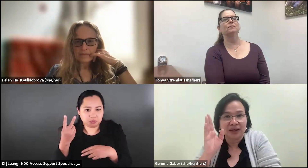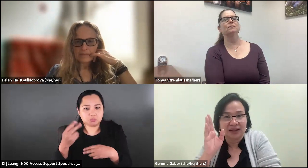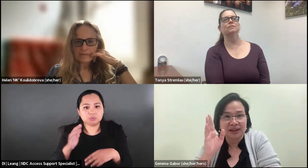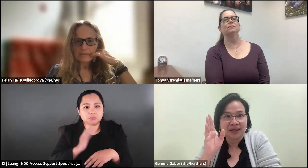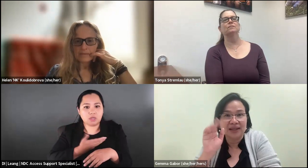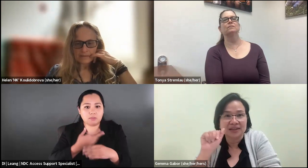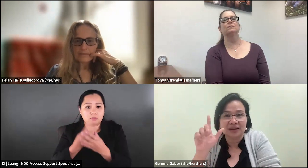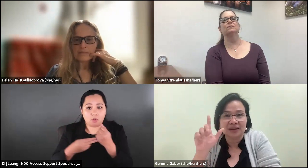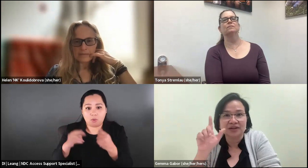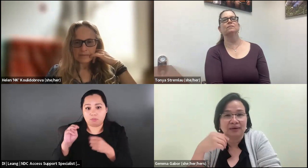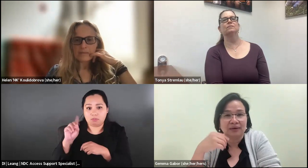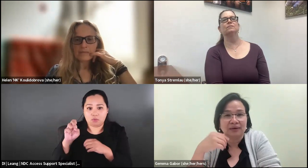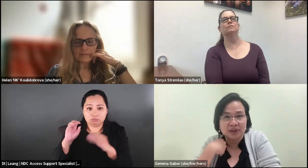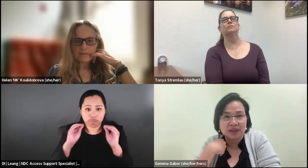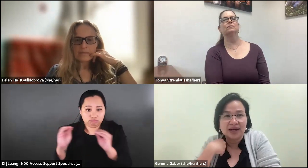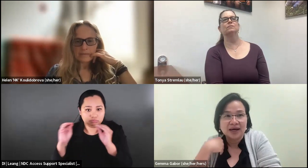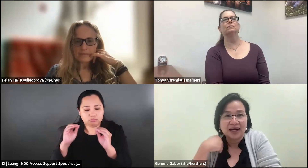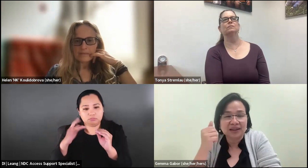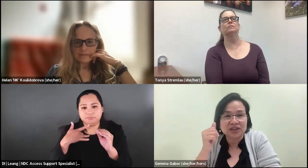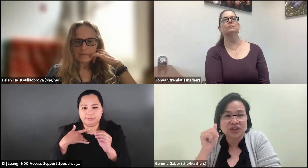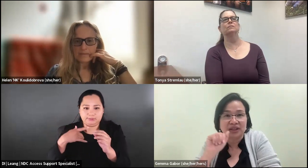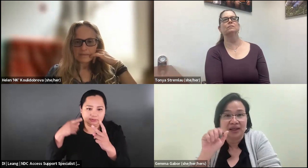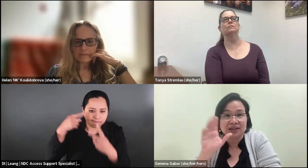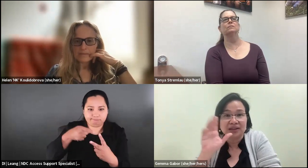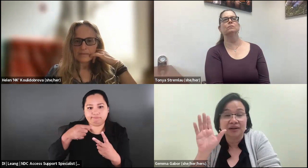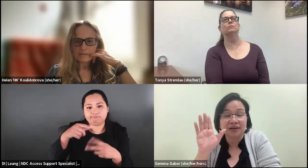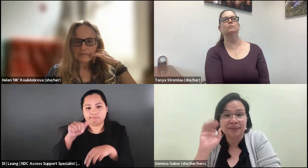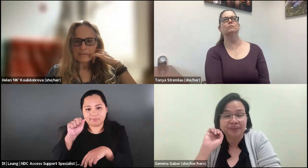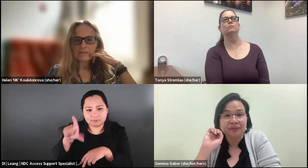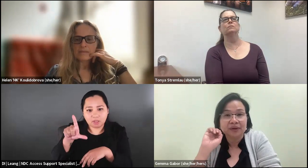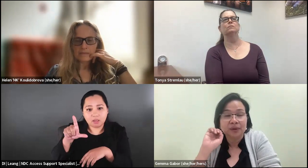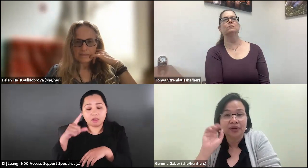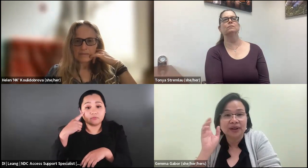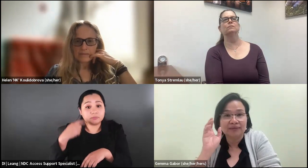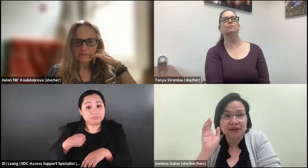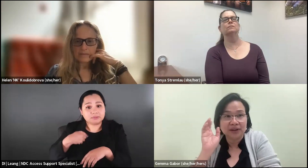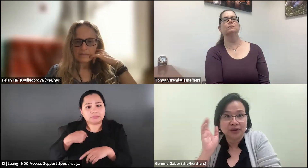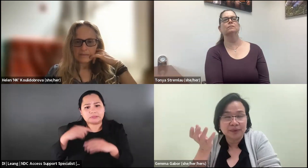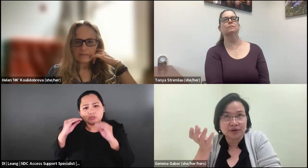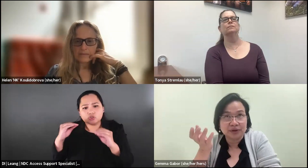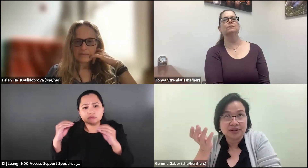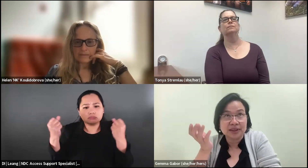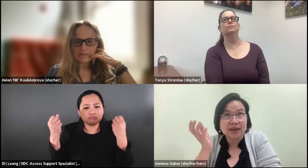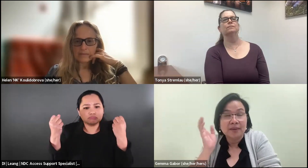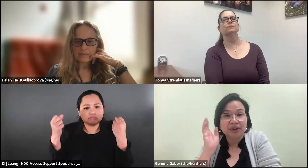is direct ESL. So for me, I teach using ESL. We don't have any interpreters.